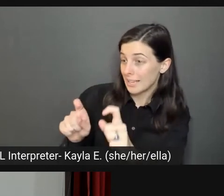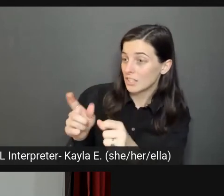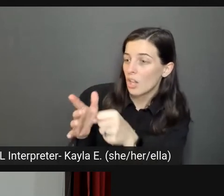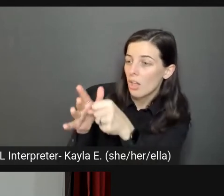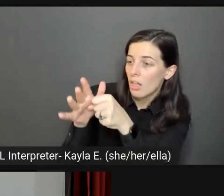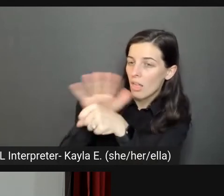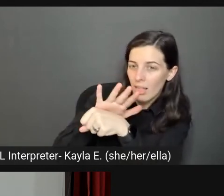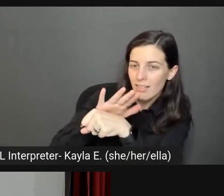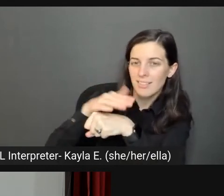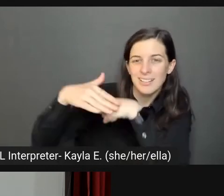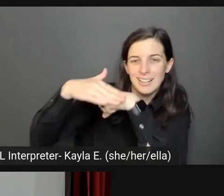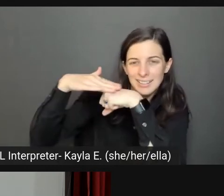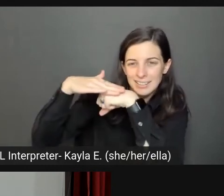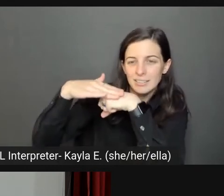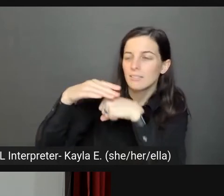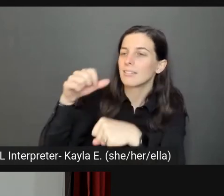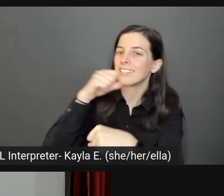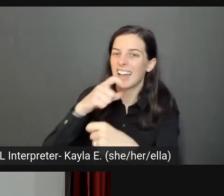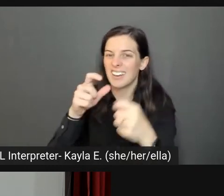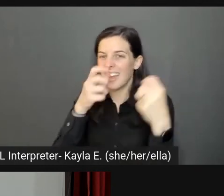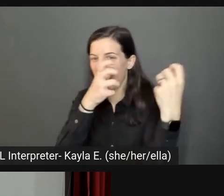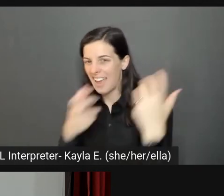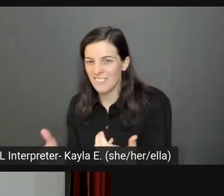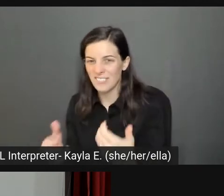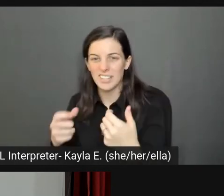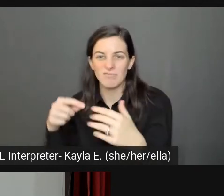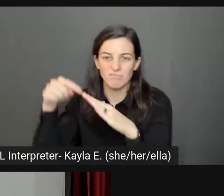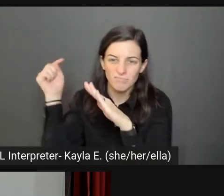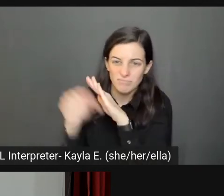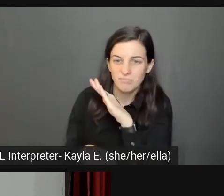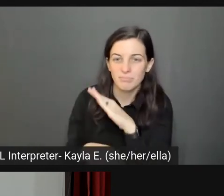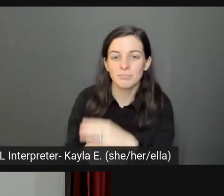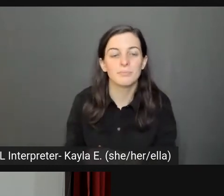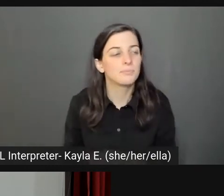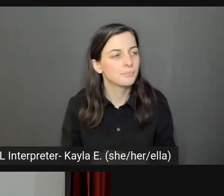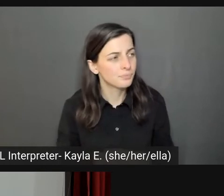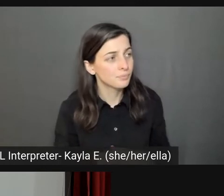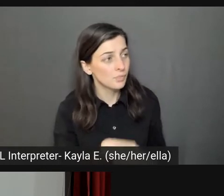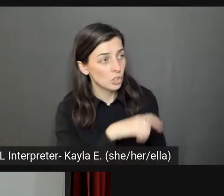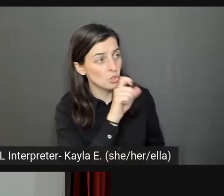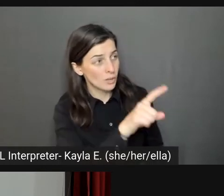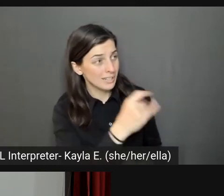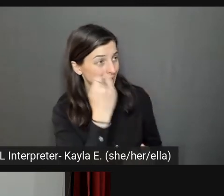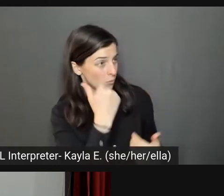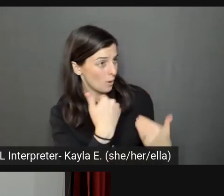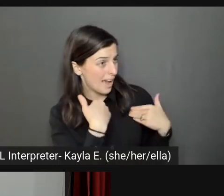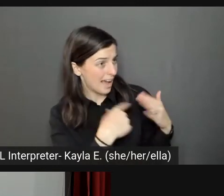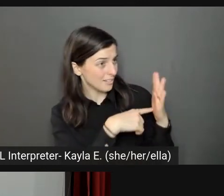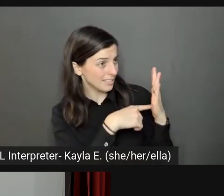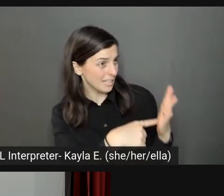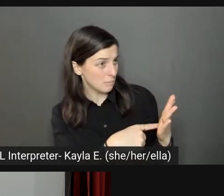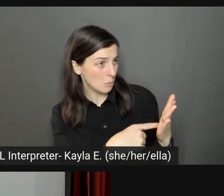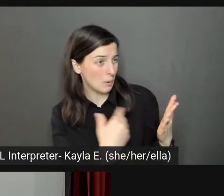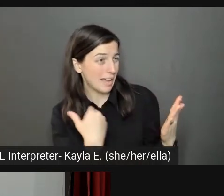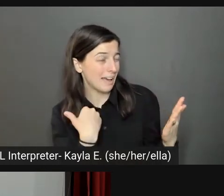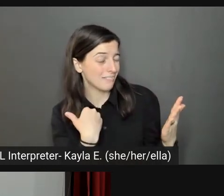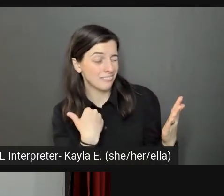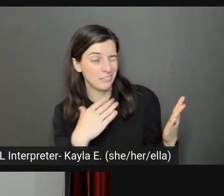There is a question here about if you have a demo of it. We have about six or seven minutes left.